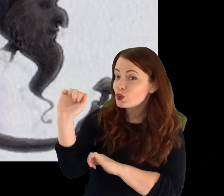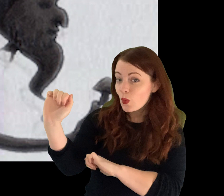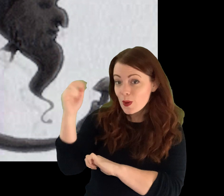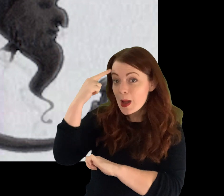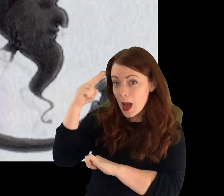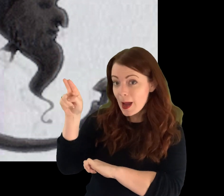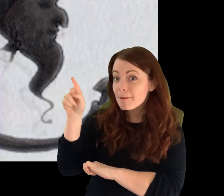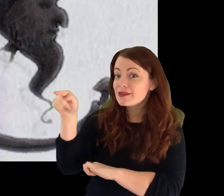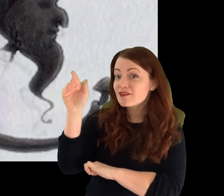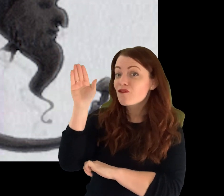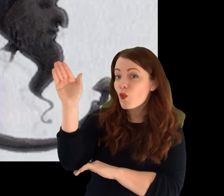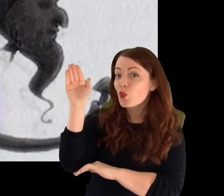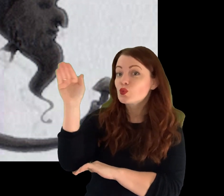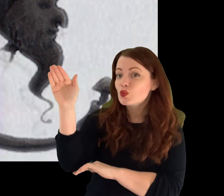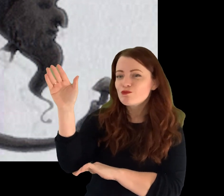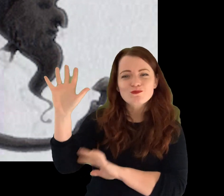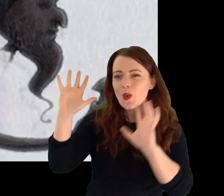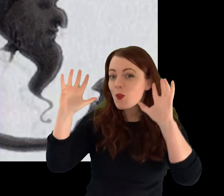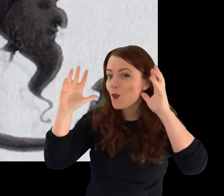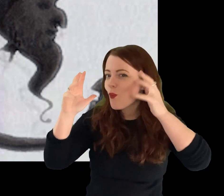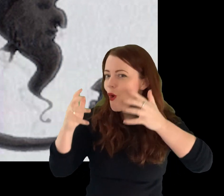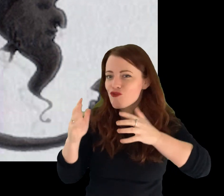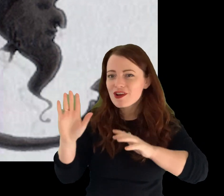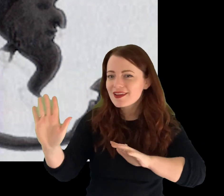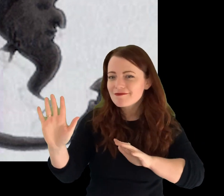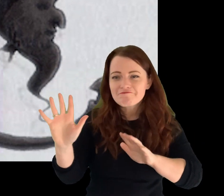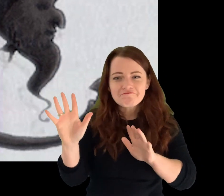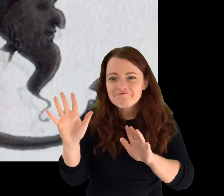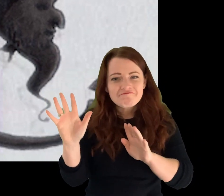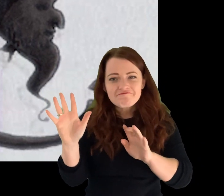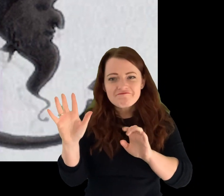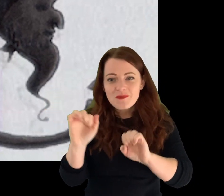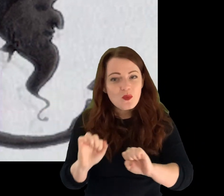Fear not my darling there’s not long to wait now